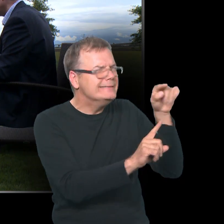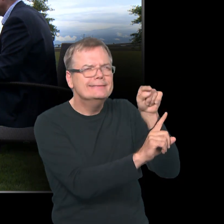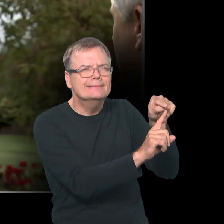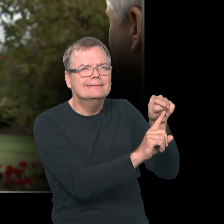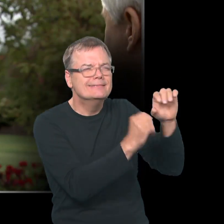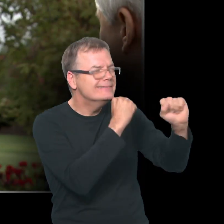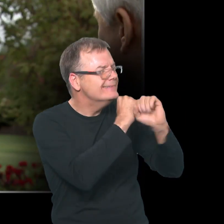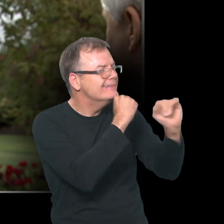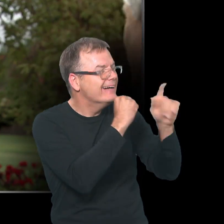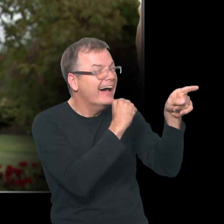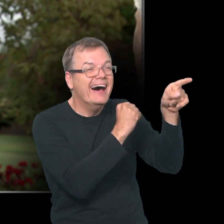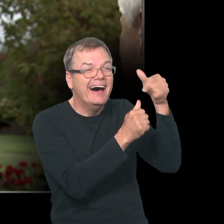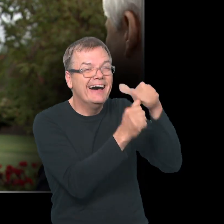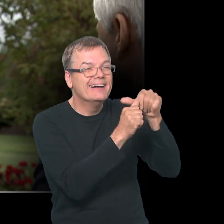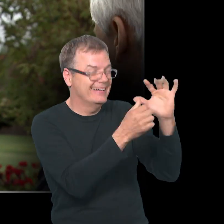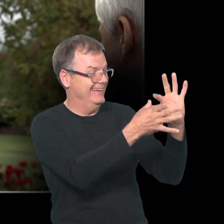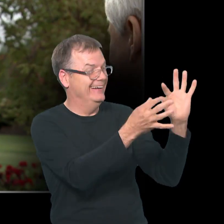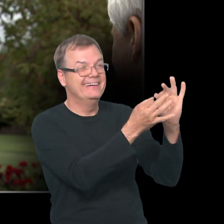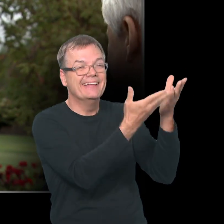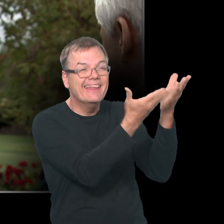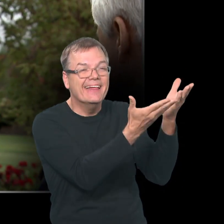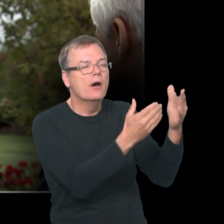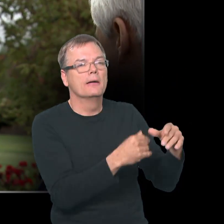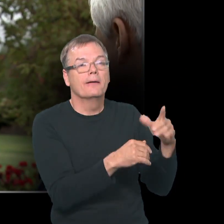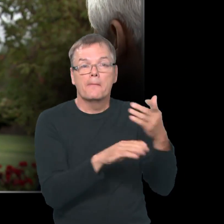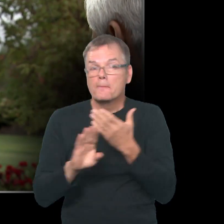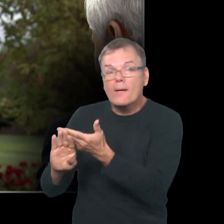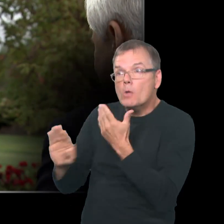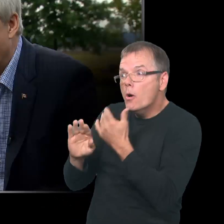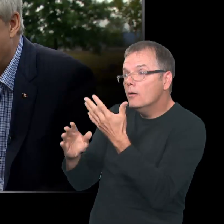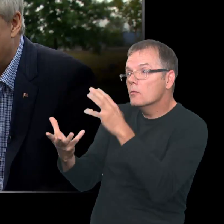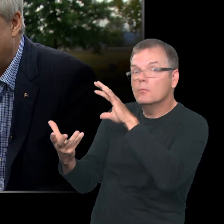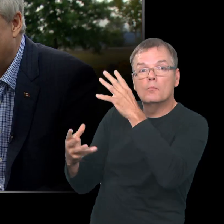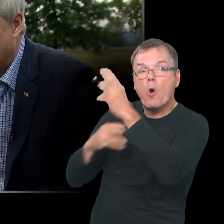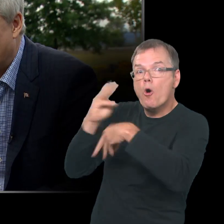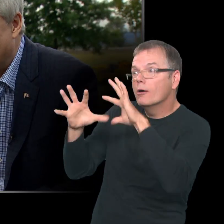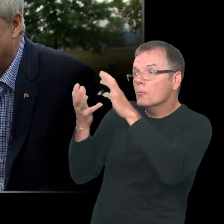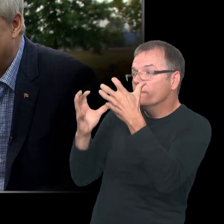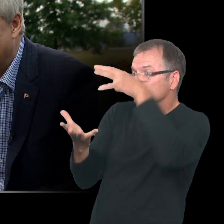Sure. I want to remind you of something you said at the beginning of the 2008 campaign.